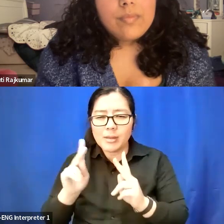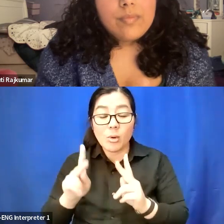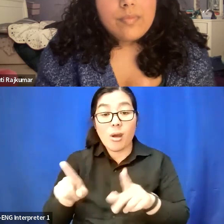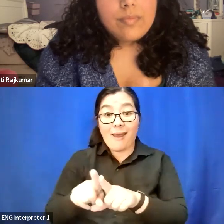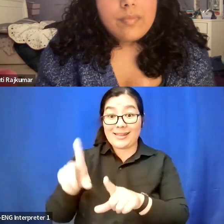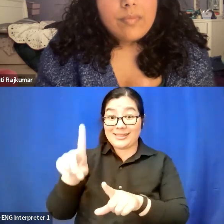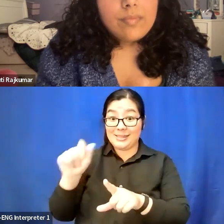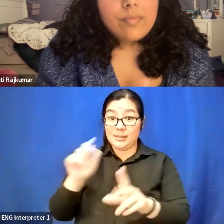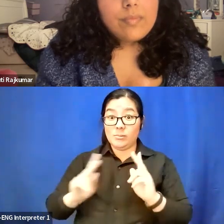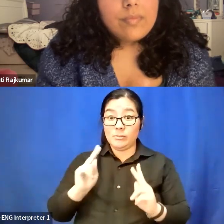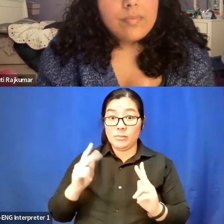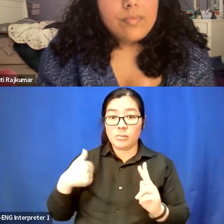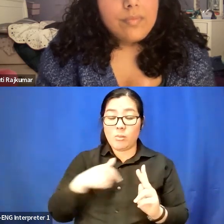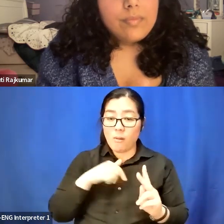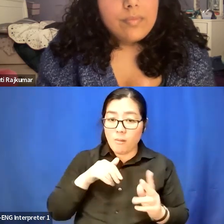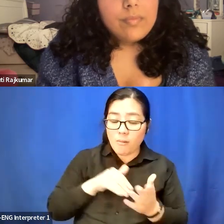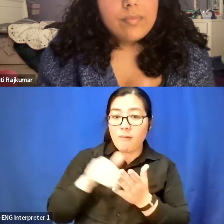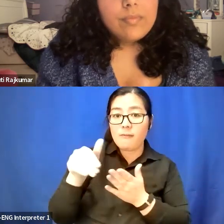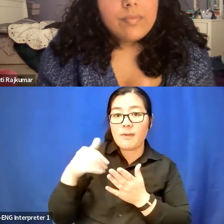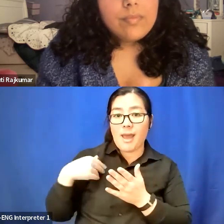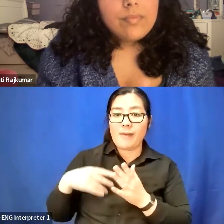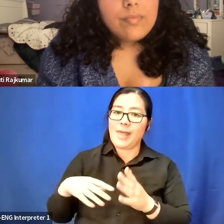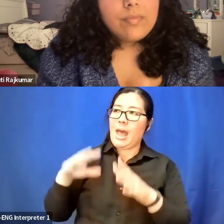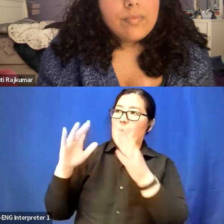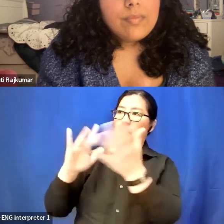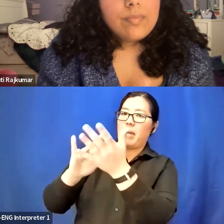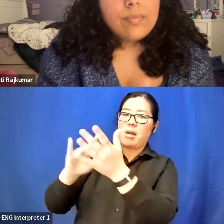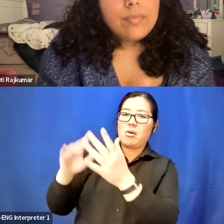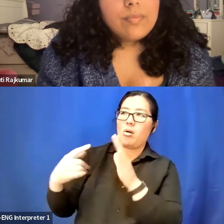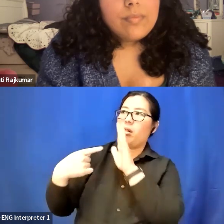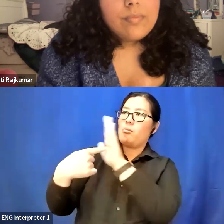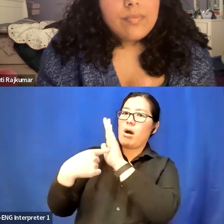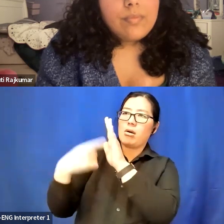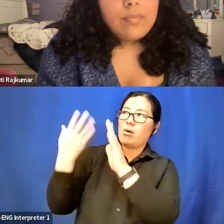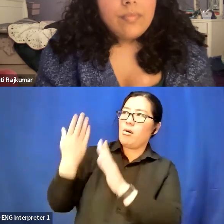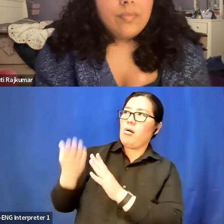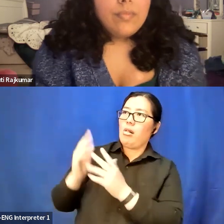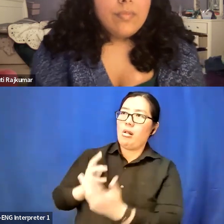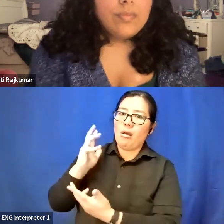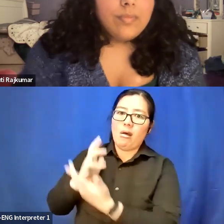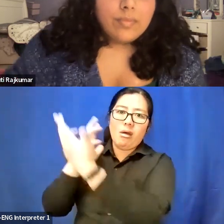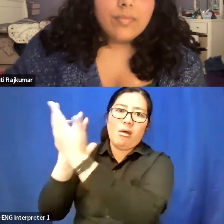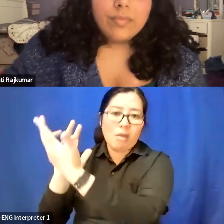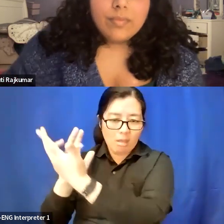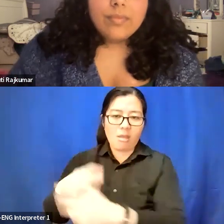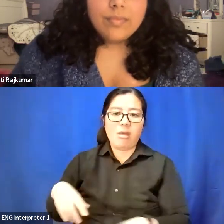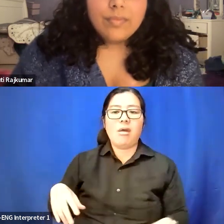so often have the medical model and the emphasis on cure and treatment placed upon us.